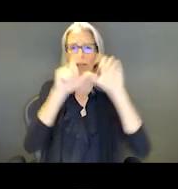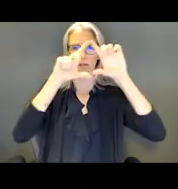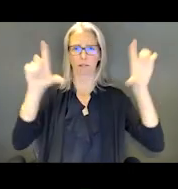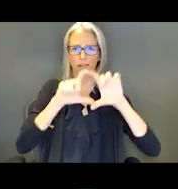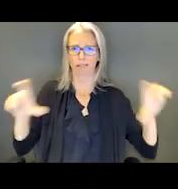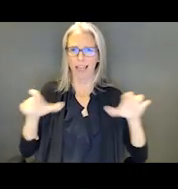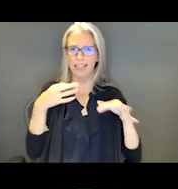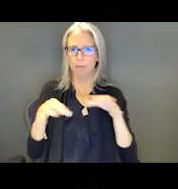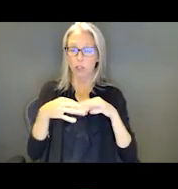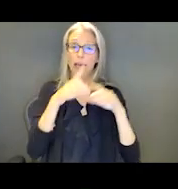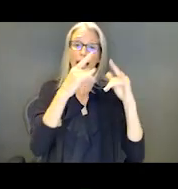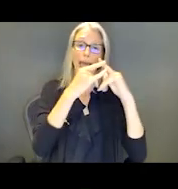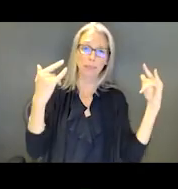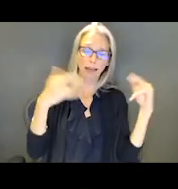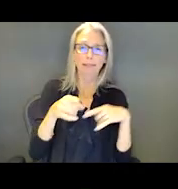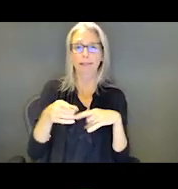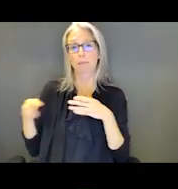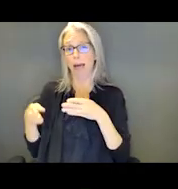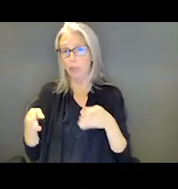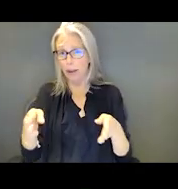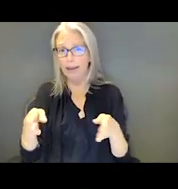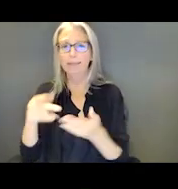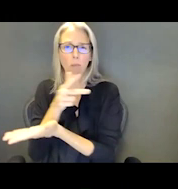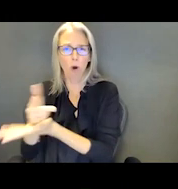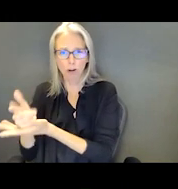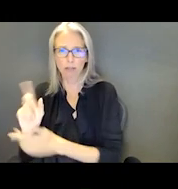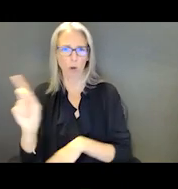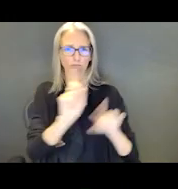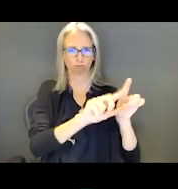Yeah, from this type of information, it is difficult for people to assess to which level